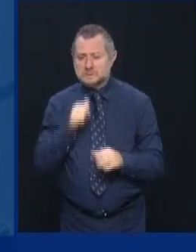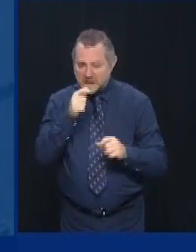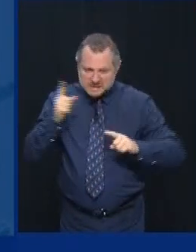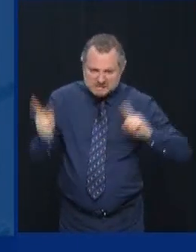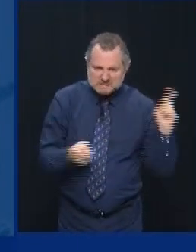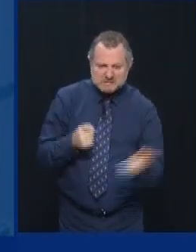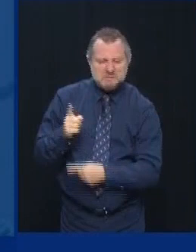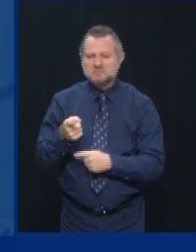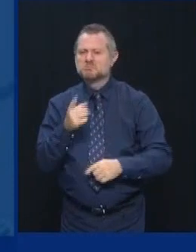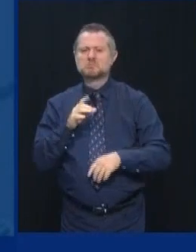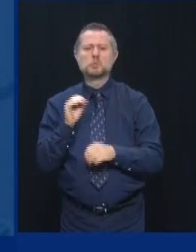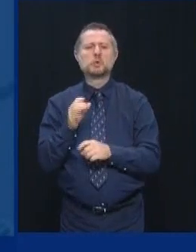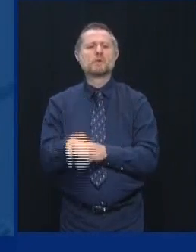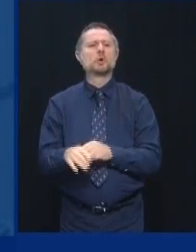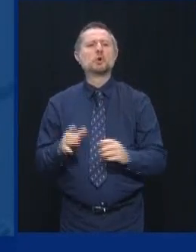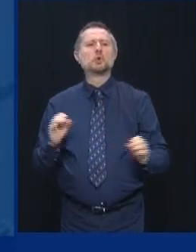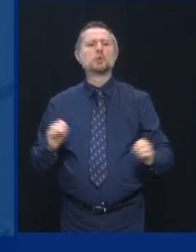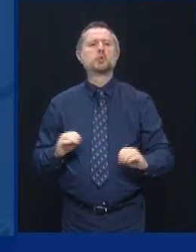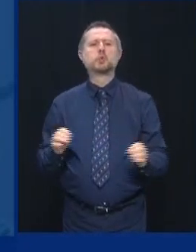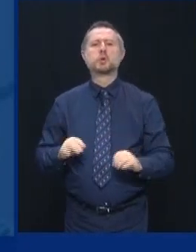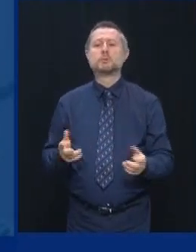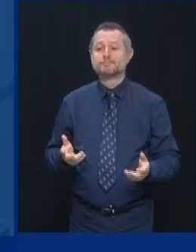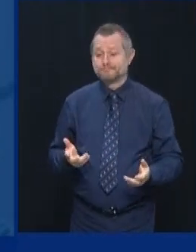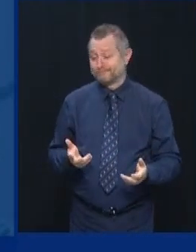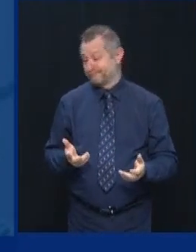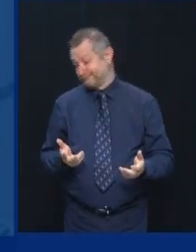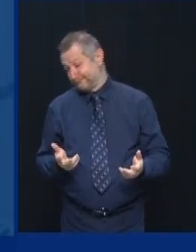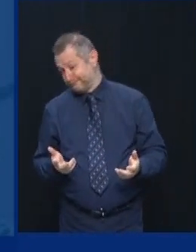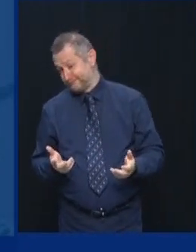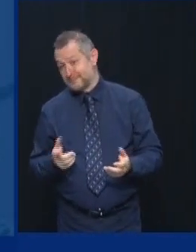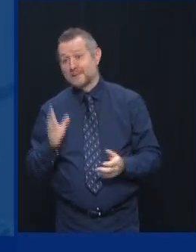I'VE SAID EVERYTHING 100 TIMES. TOO MANY LOCAL GOVERNMENTS ARE